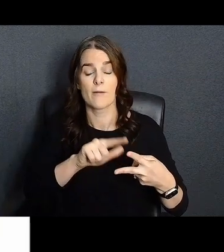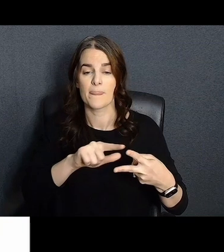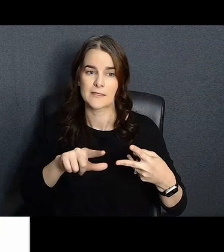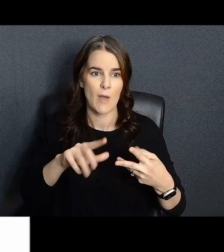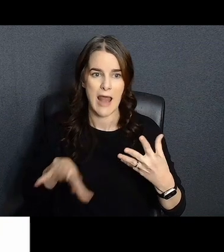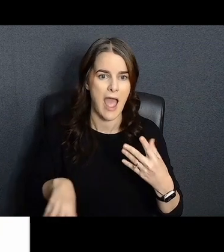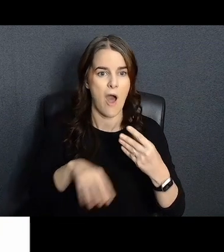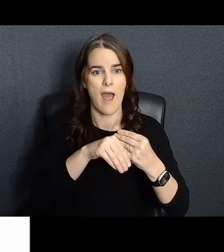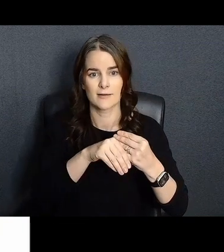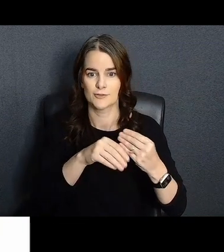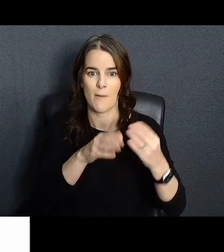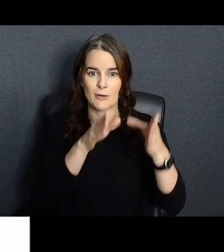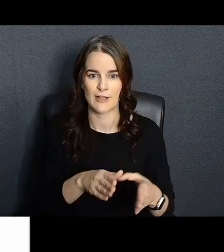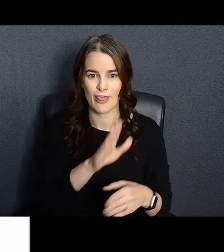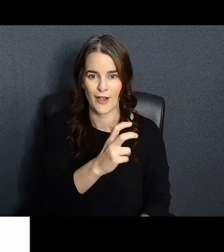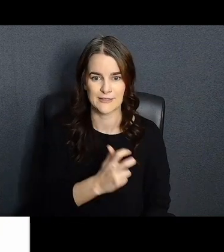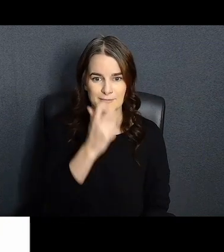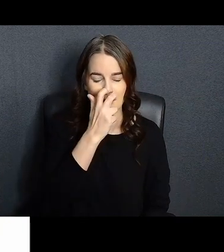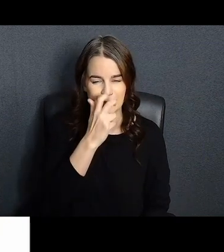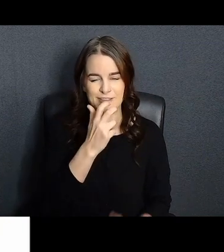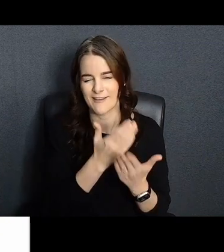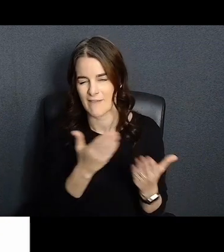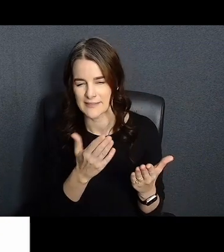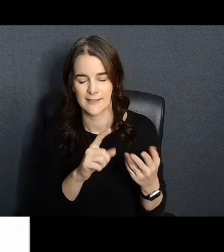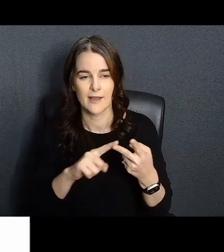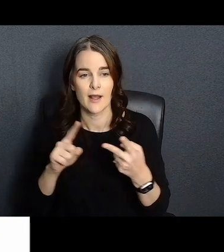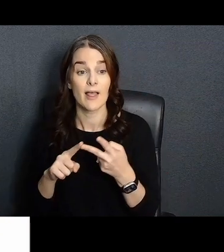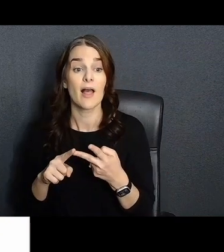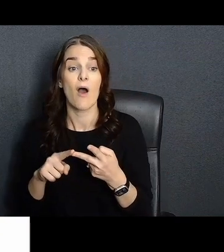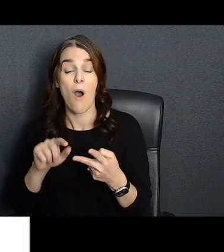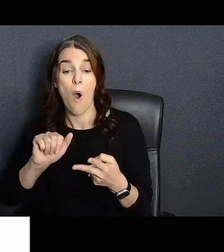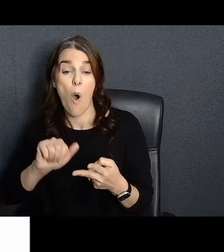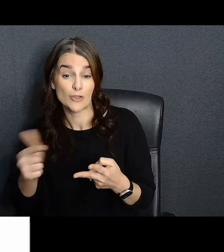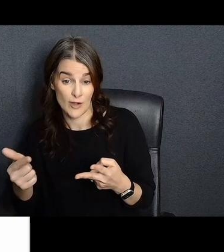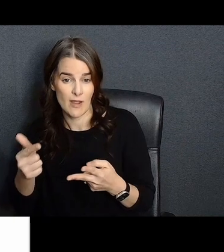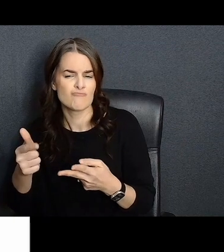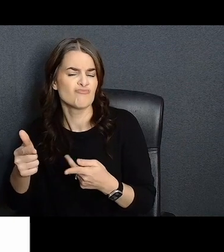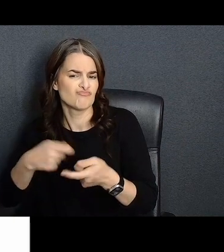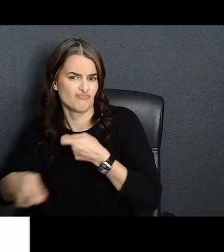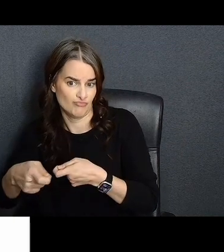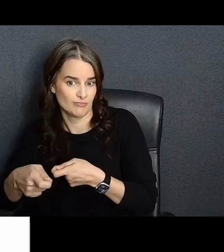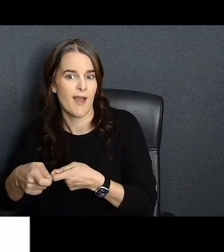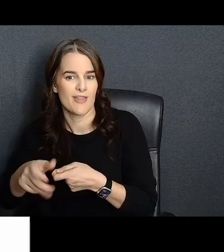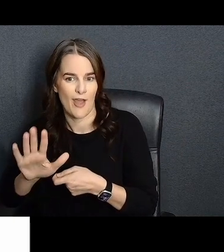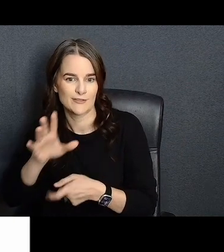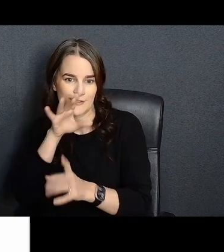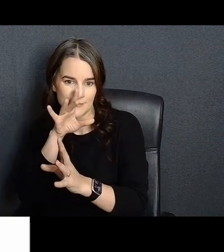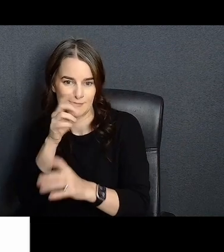And then alternative is used instead of somebody's speech. So in a lot of cases, some folks might be using these devices